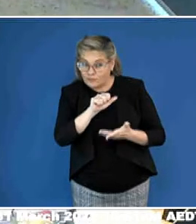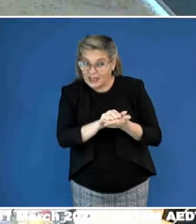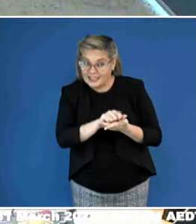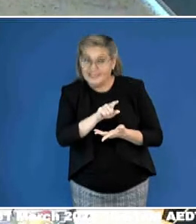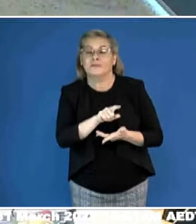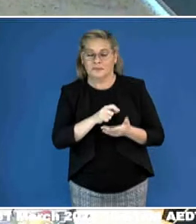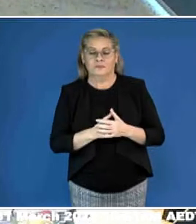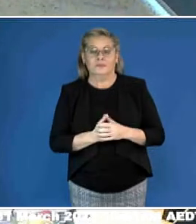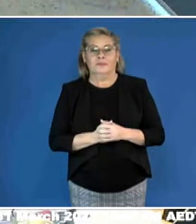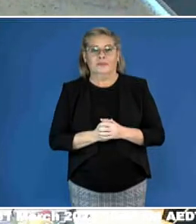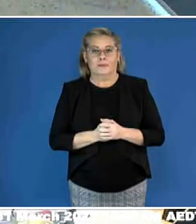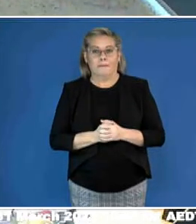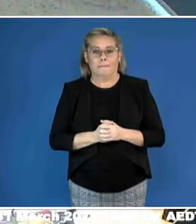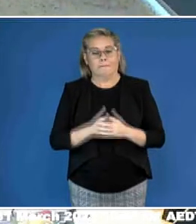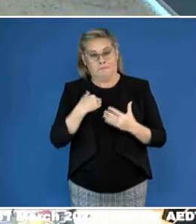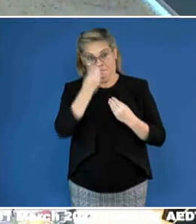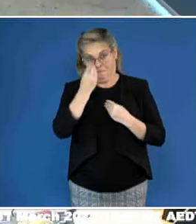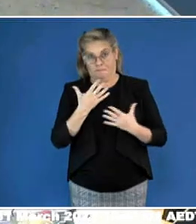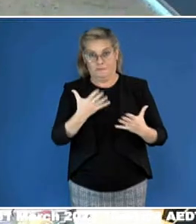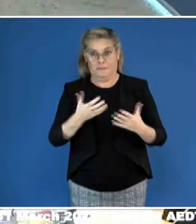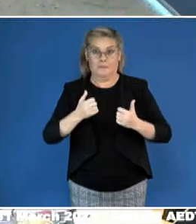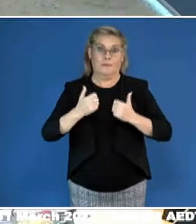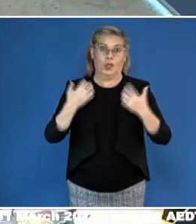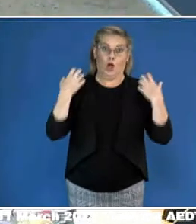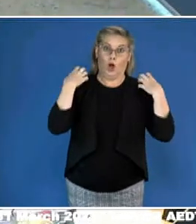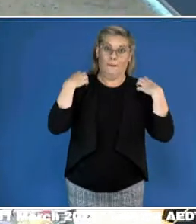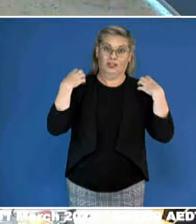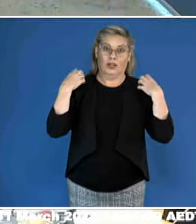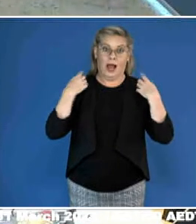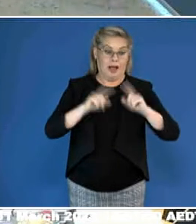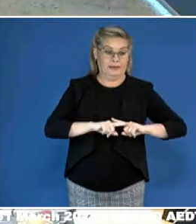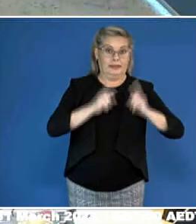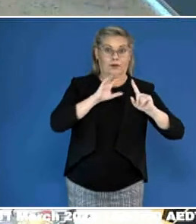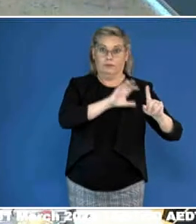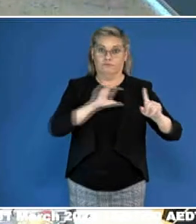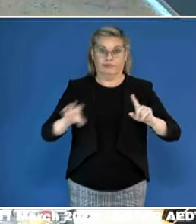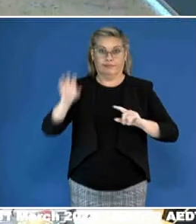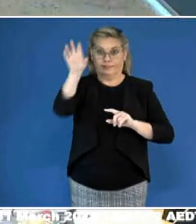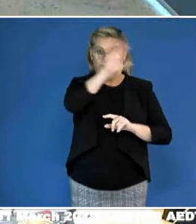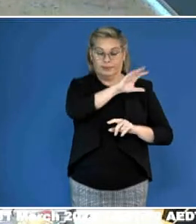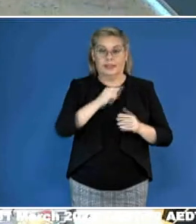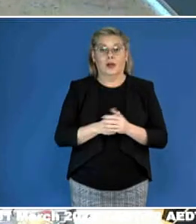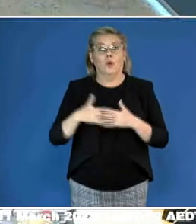Just to let you know where everybody is. It may have been explained to you, but Commissioner Galbally is also in Melbourne,